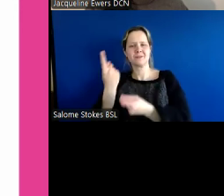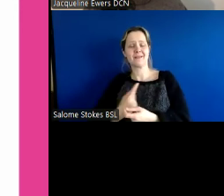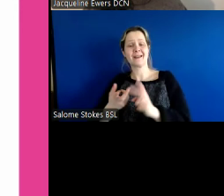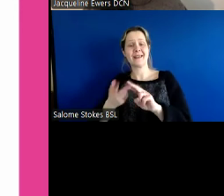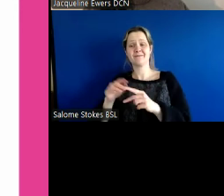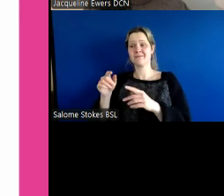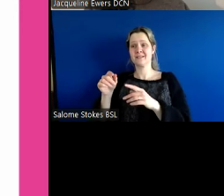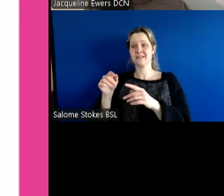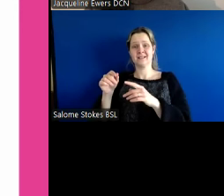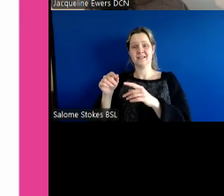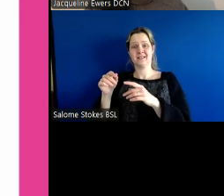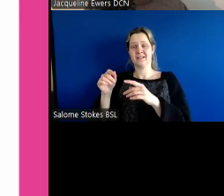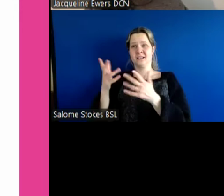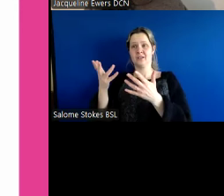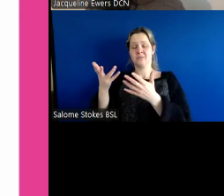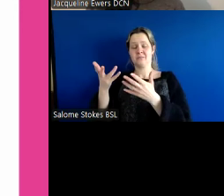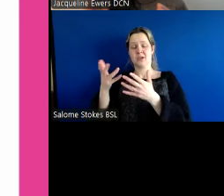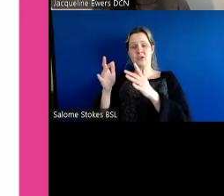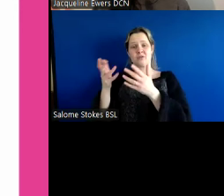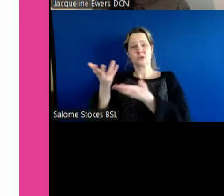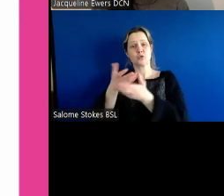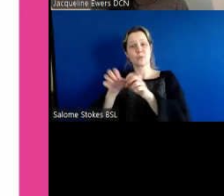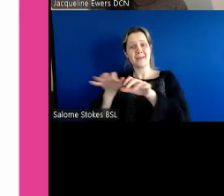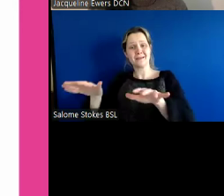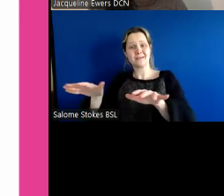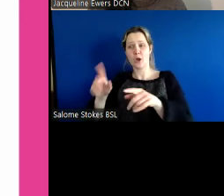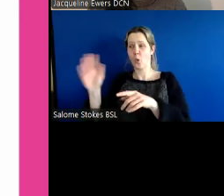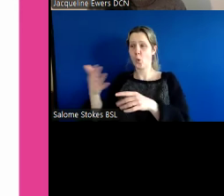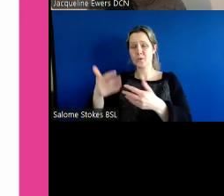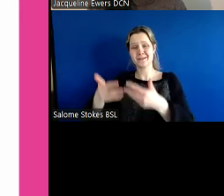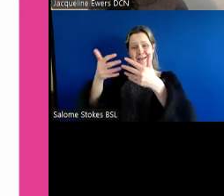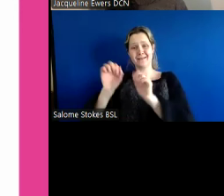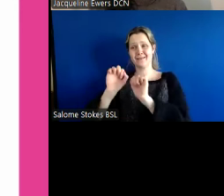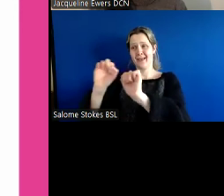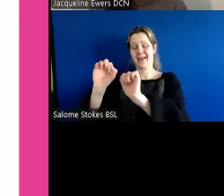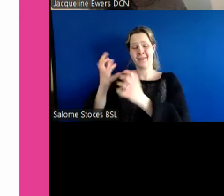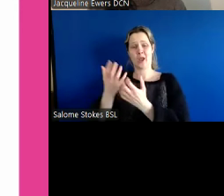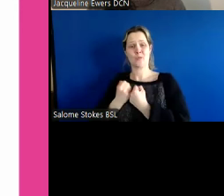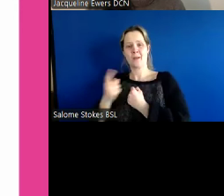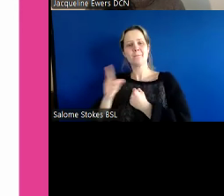The channel will own all that contact data. That's not the case with email marketing. That's why it's so fundamental